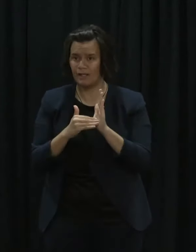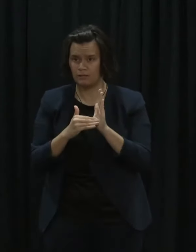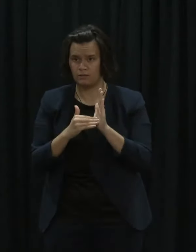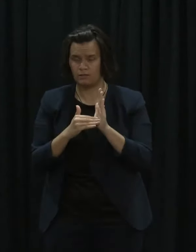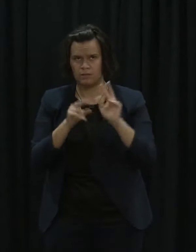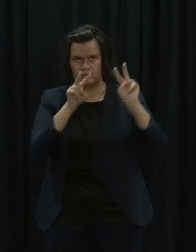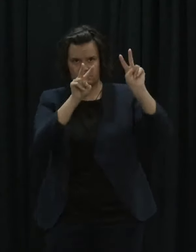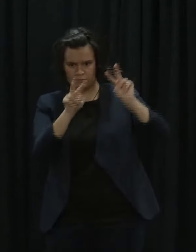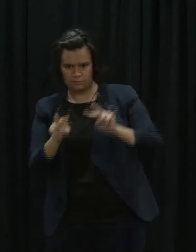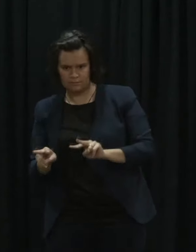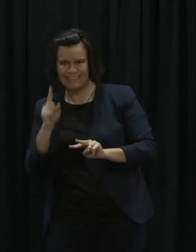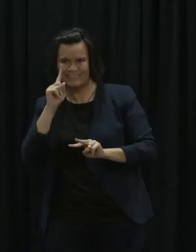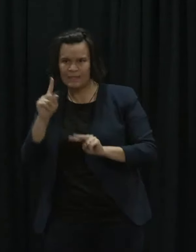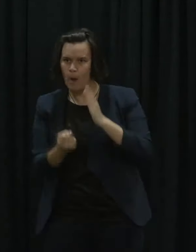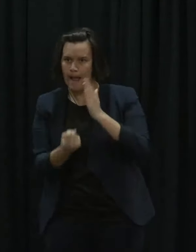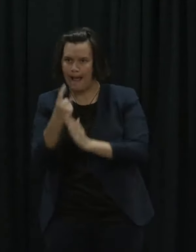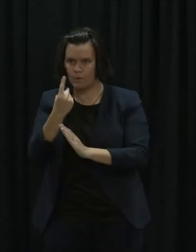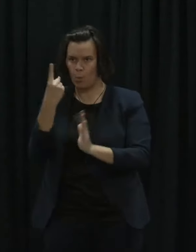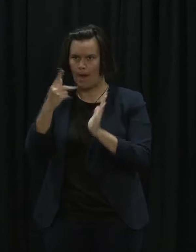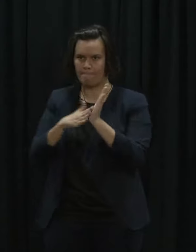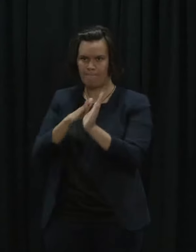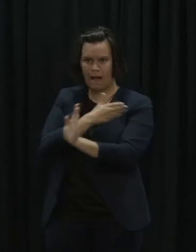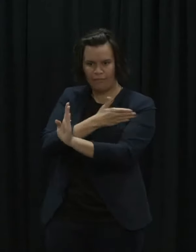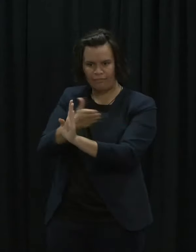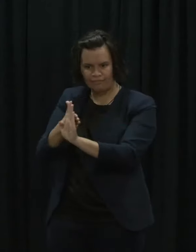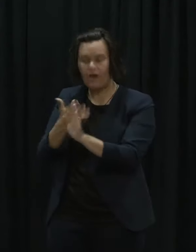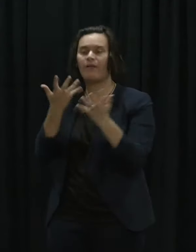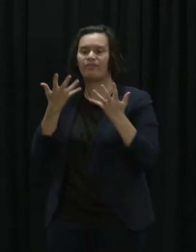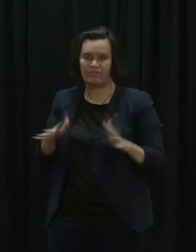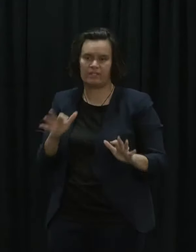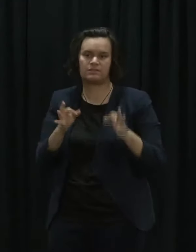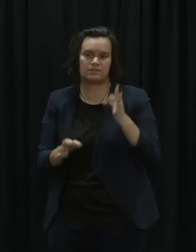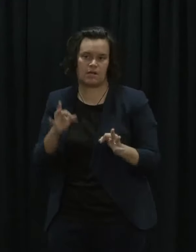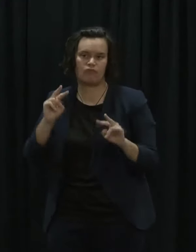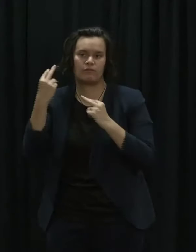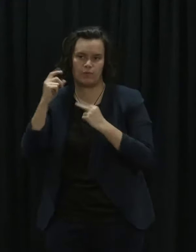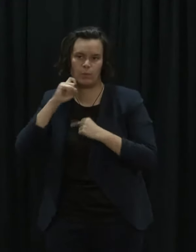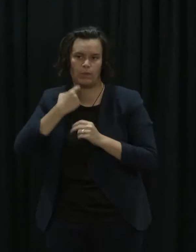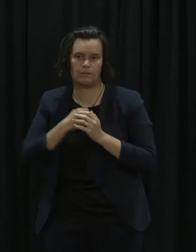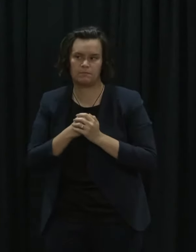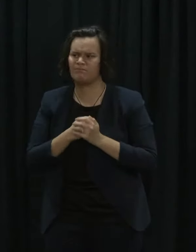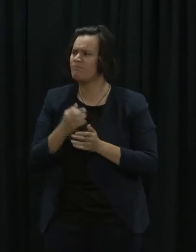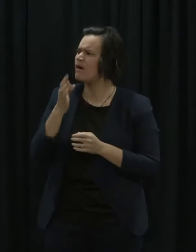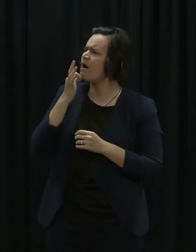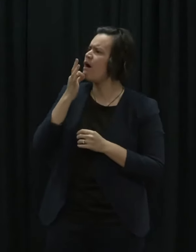CS, that point the transition will have been done, we'll see impact of the new settings and